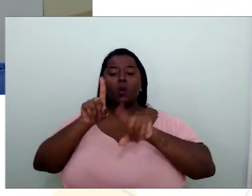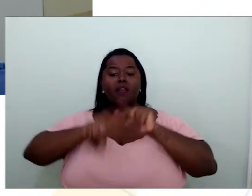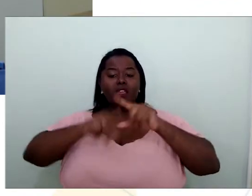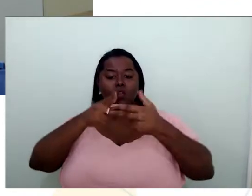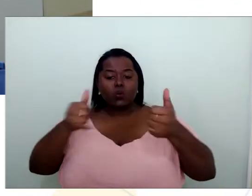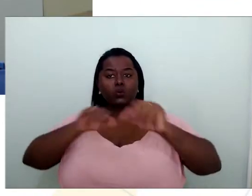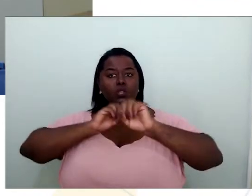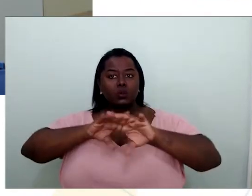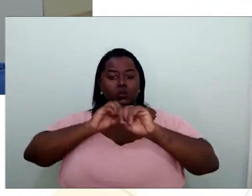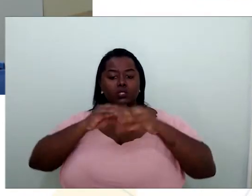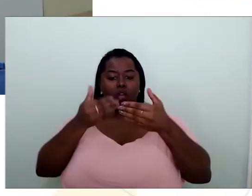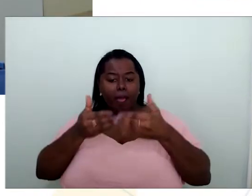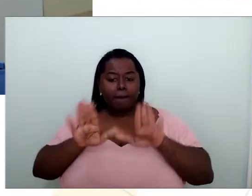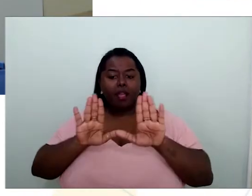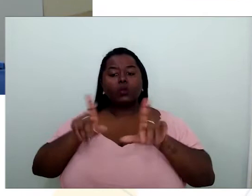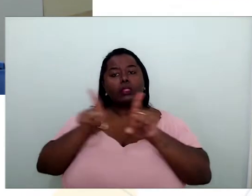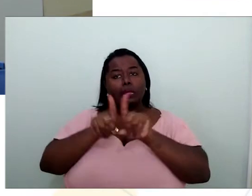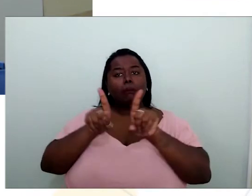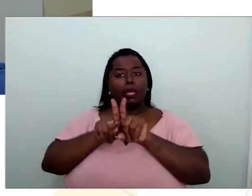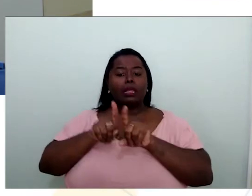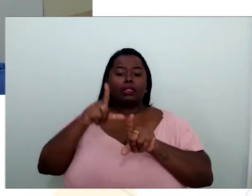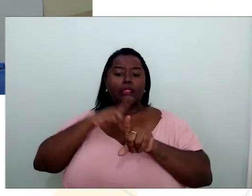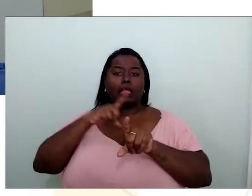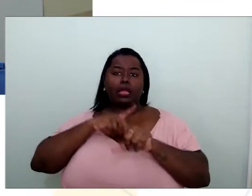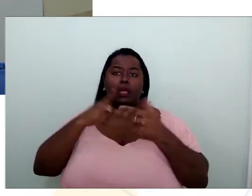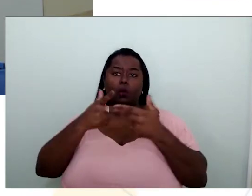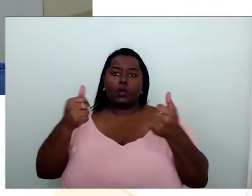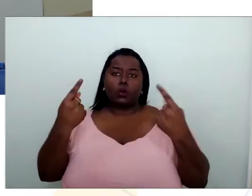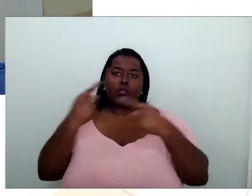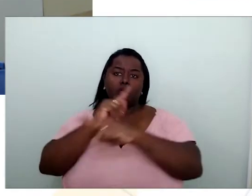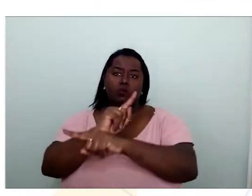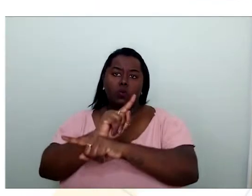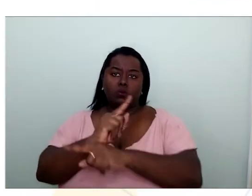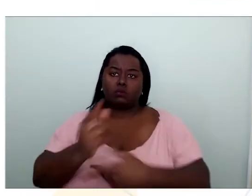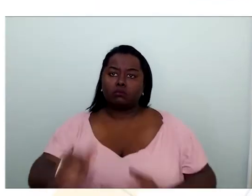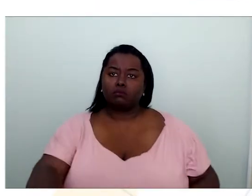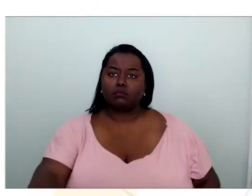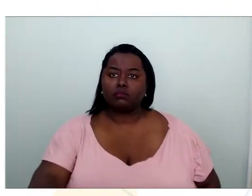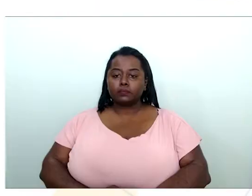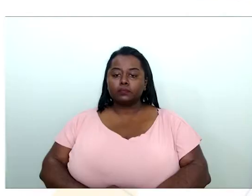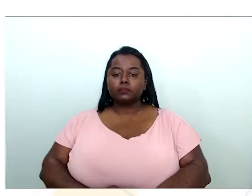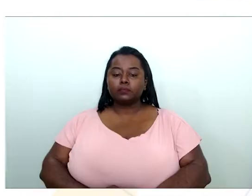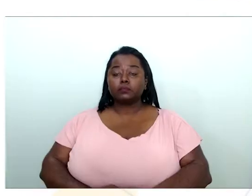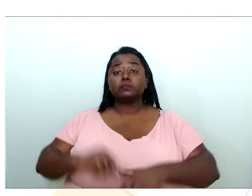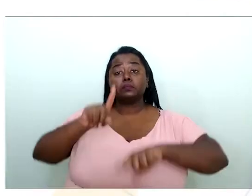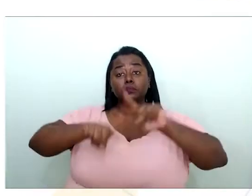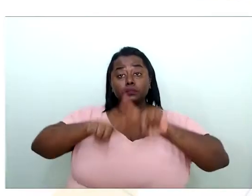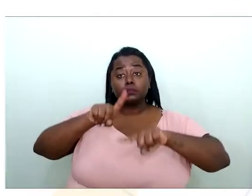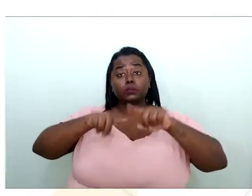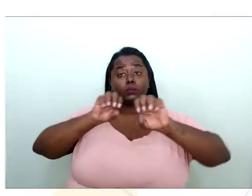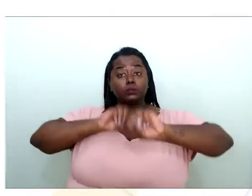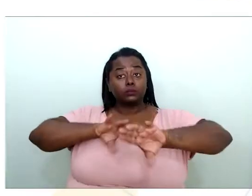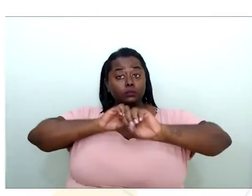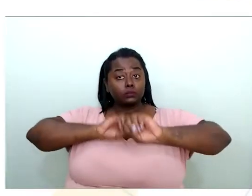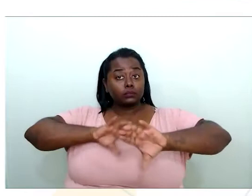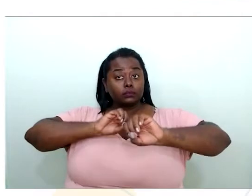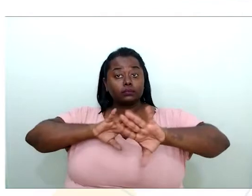resources is also a bit contentious open educational resources in itself would